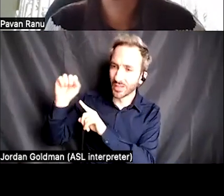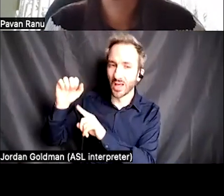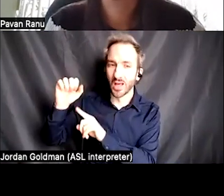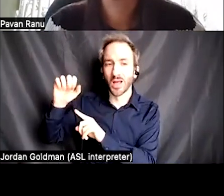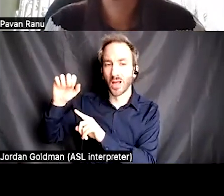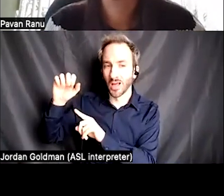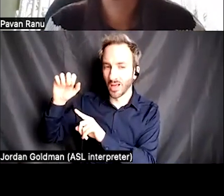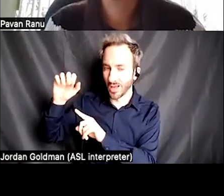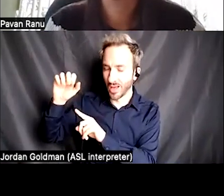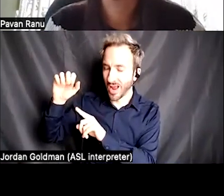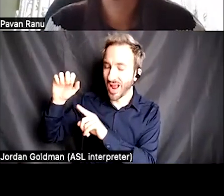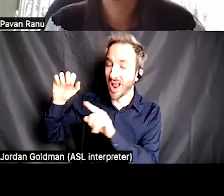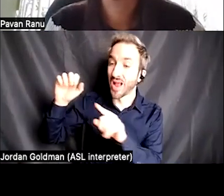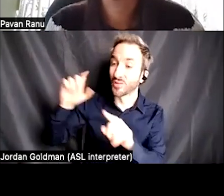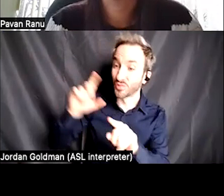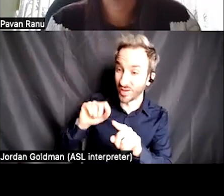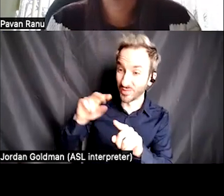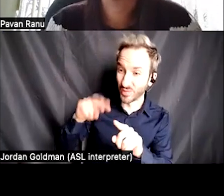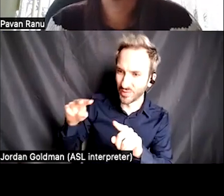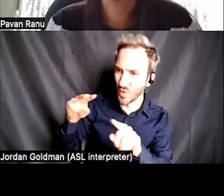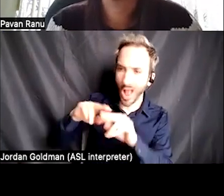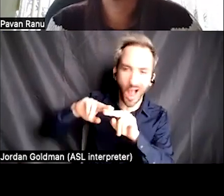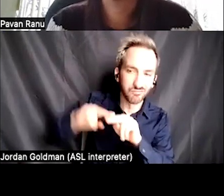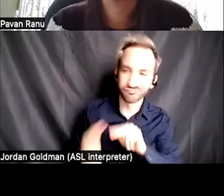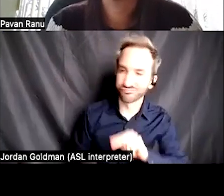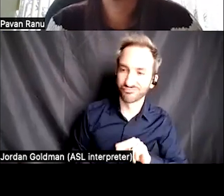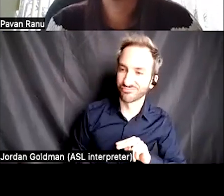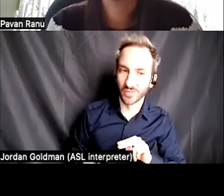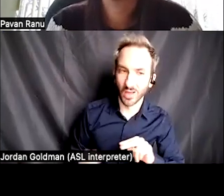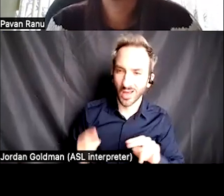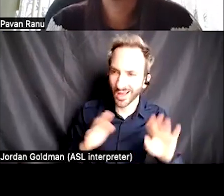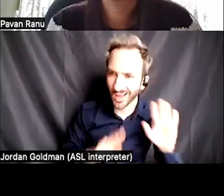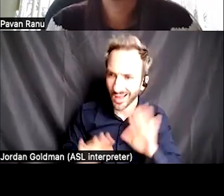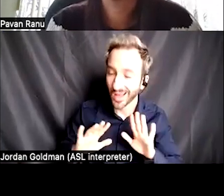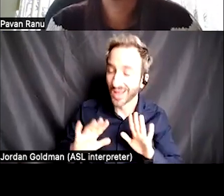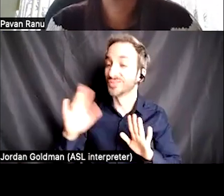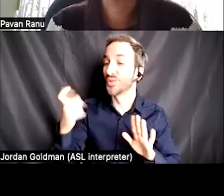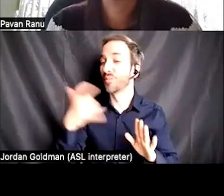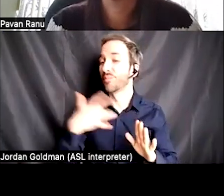presentation, that sometimes a trend is indicated by the absence of something. Often a new trend